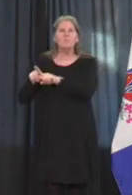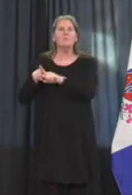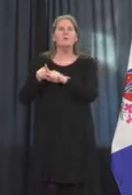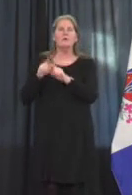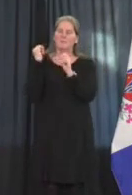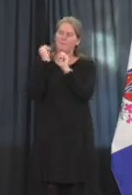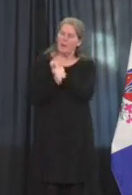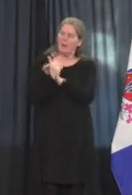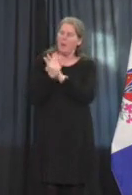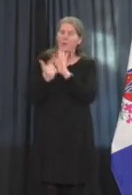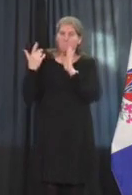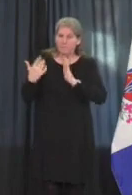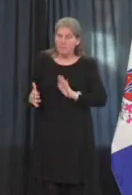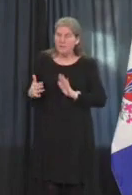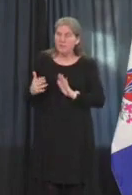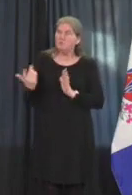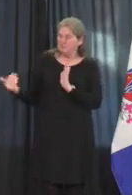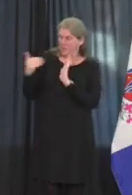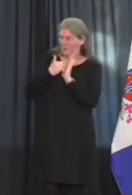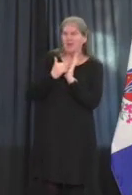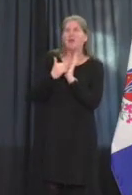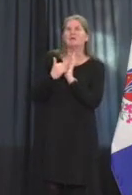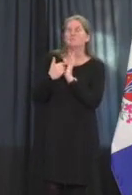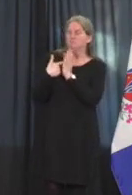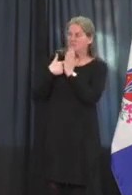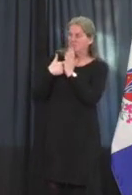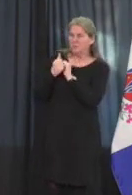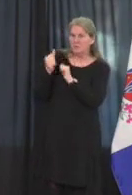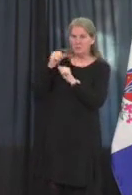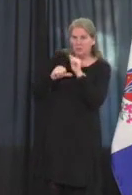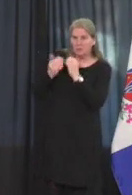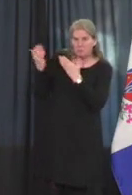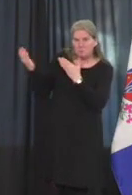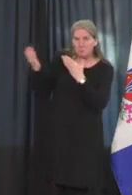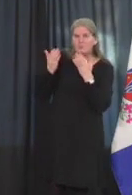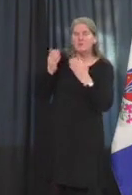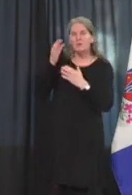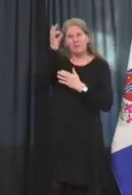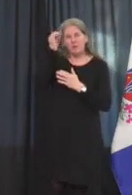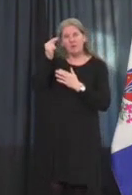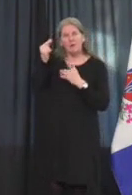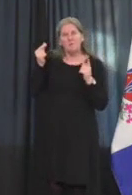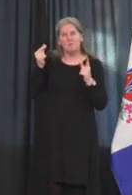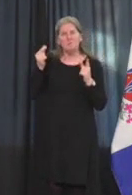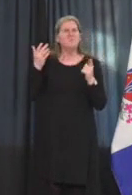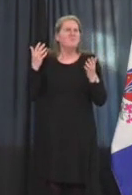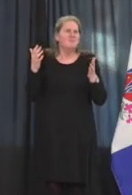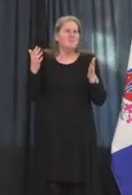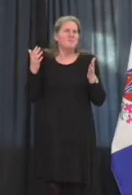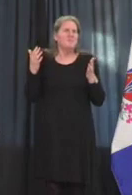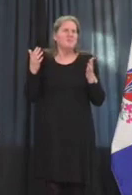PASSED THESE ORDERS THAT WE WOULD TALK AGAIN. AND WE HAVE ALREADY BEEN WORKING TOWARDS THIS.